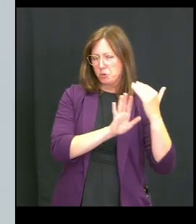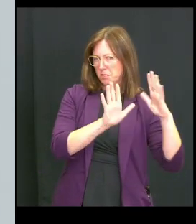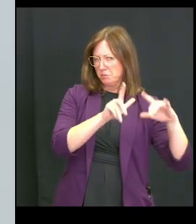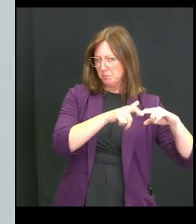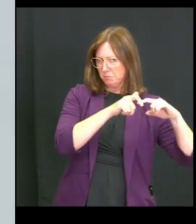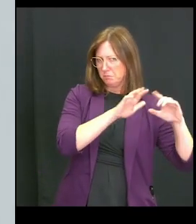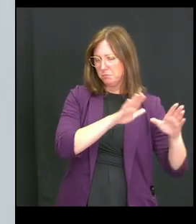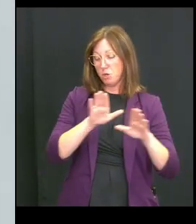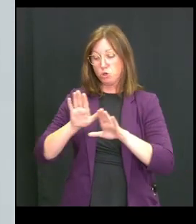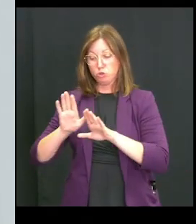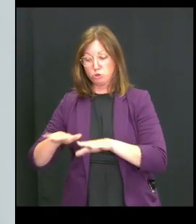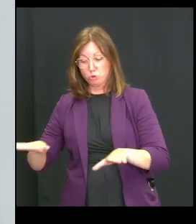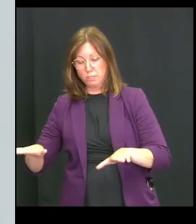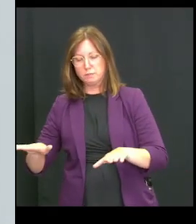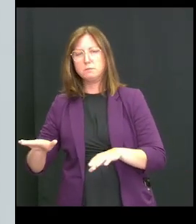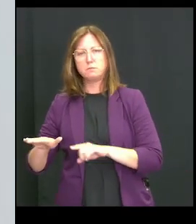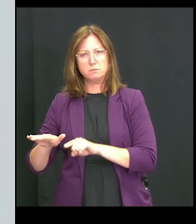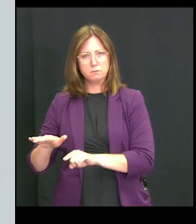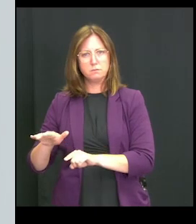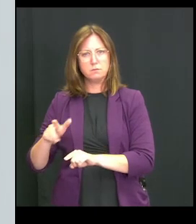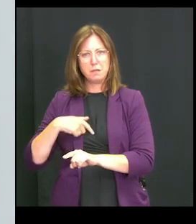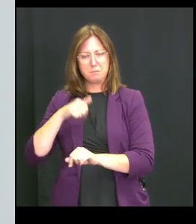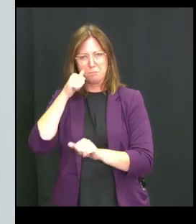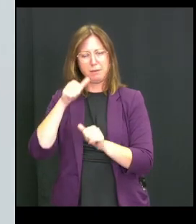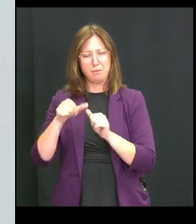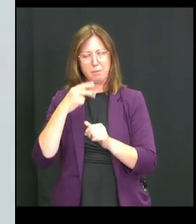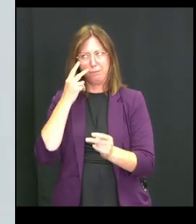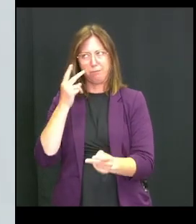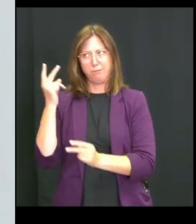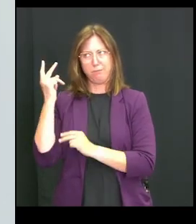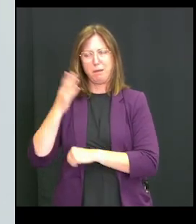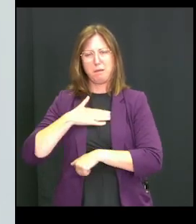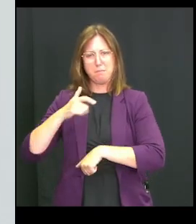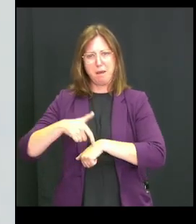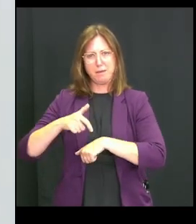but I remember my Civics class back in grade 10.